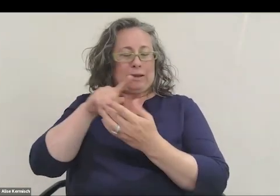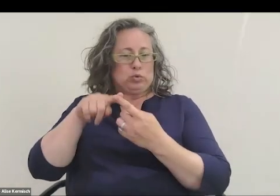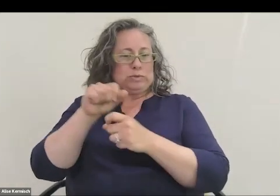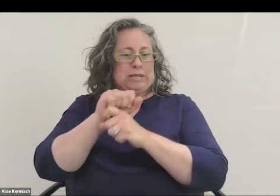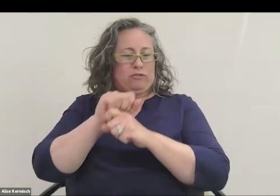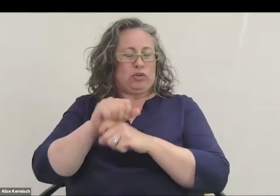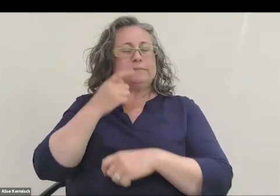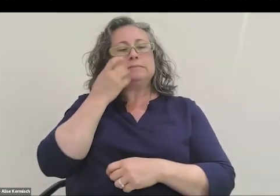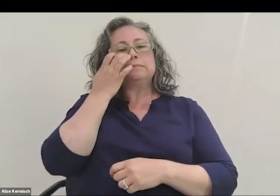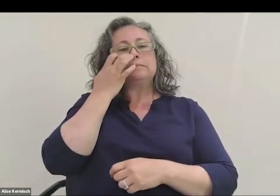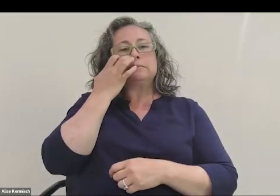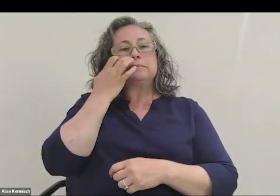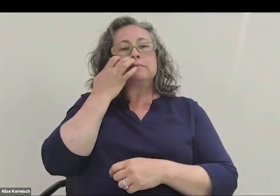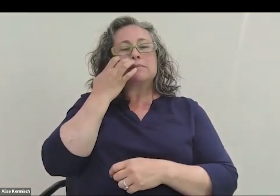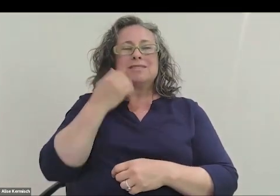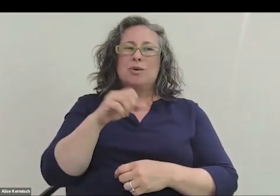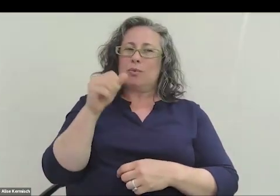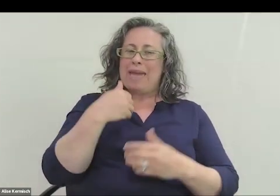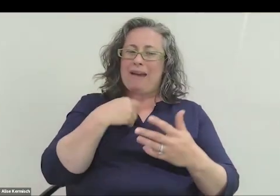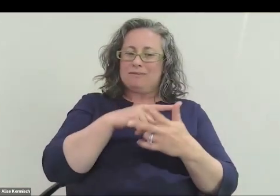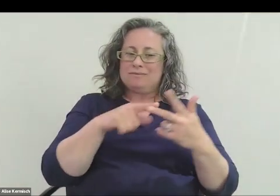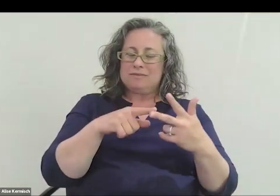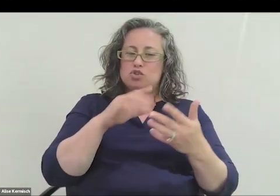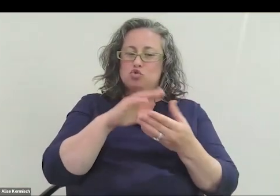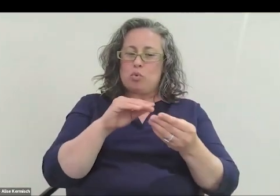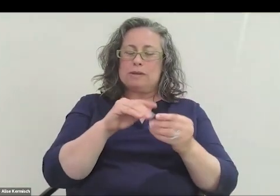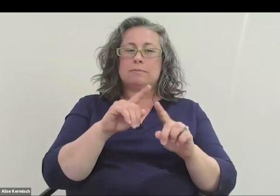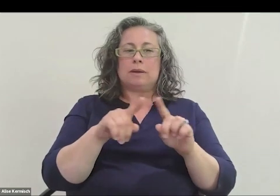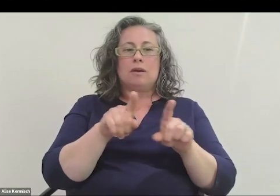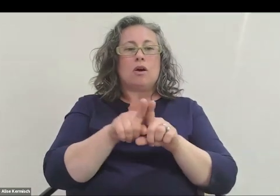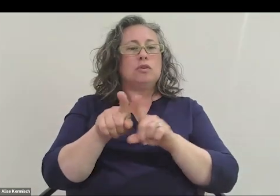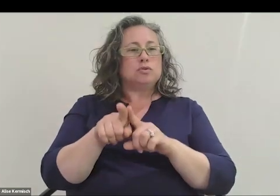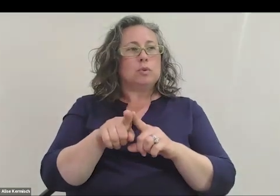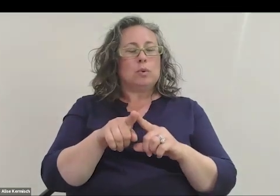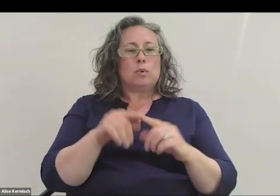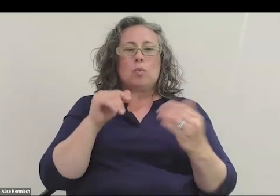We have these stories. There are also ways in which so many of our stories even now suck.